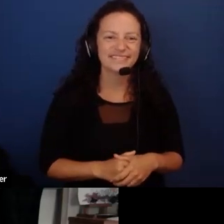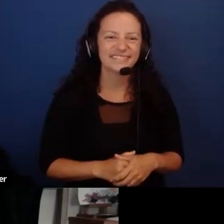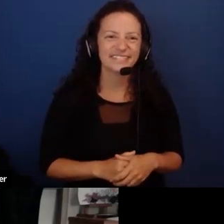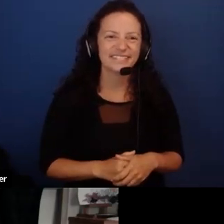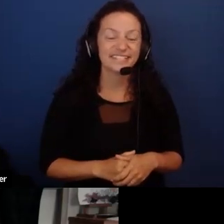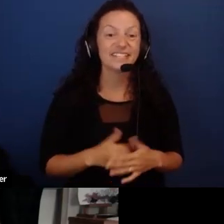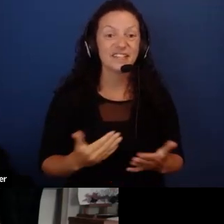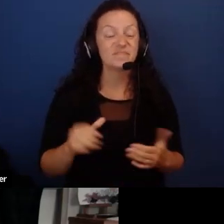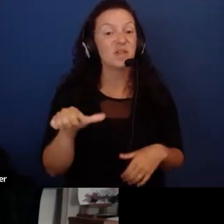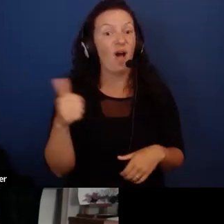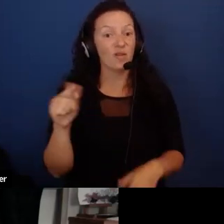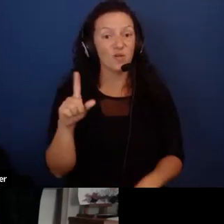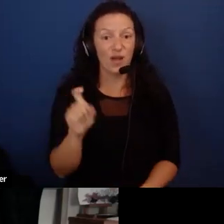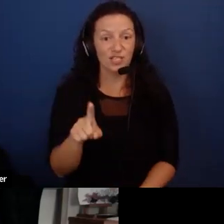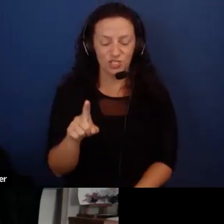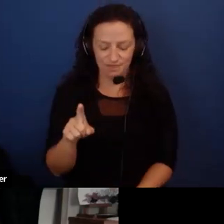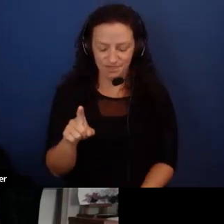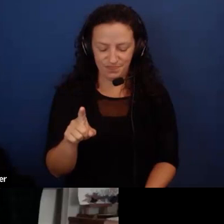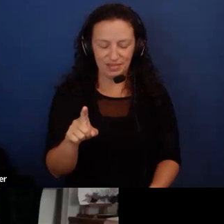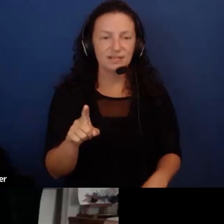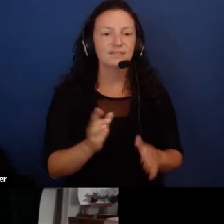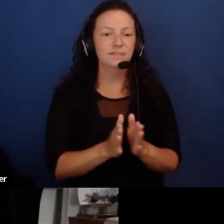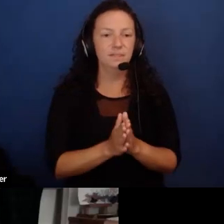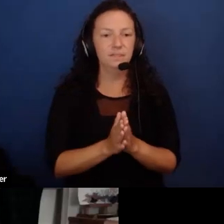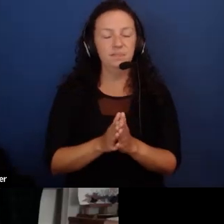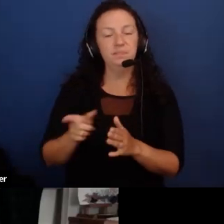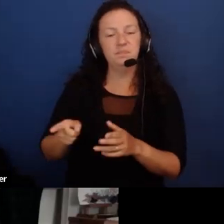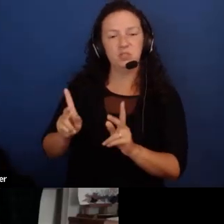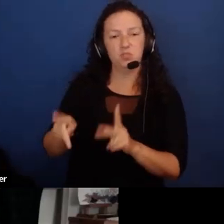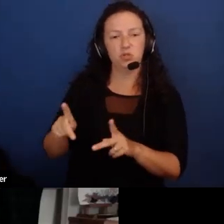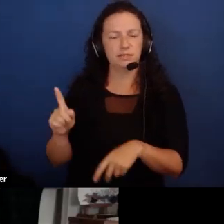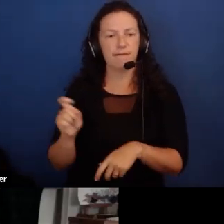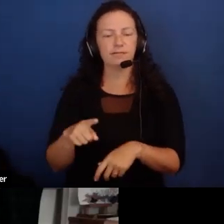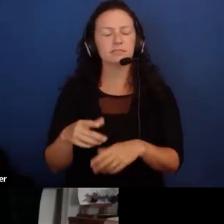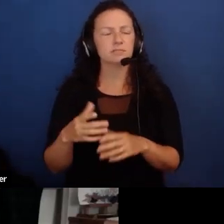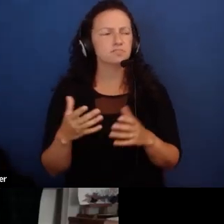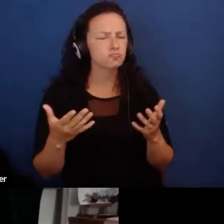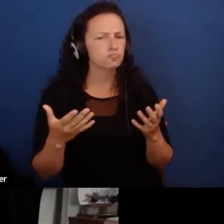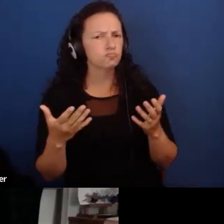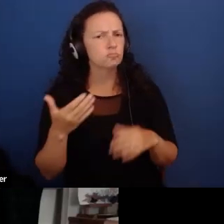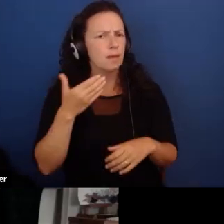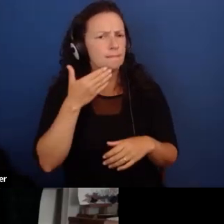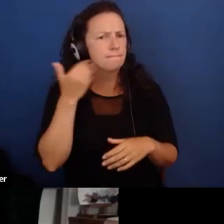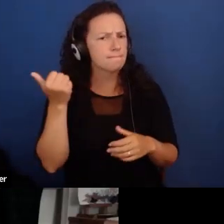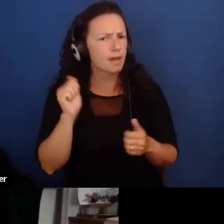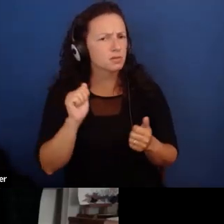So we had another question. Come up and they ask what Is the best way to learn ASL when